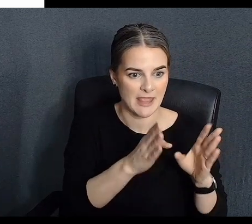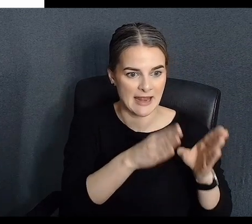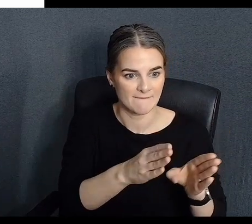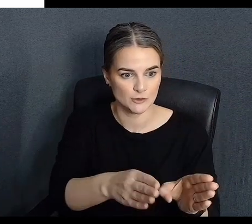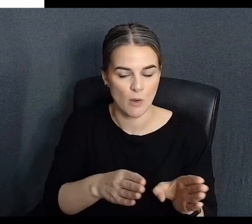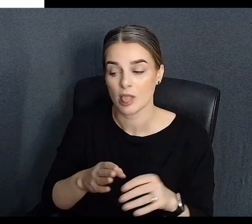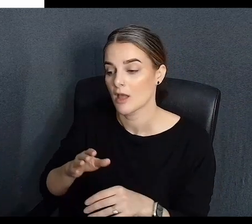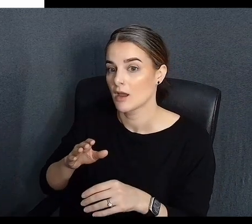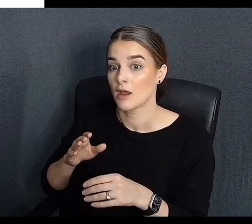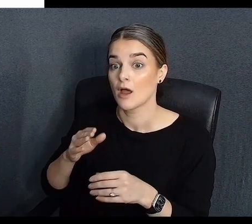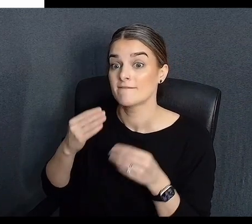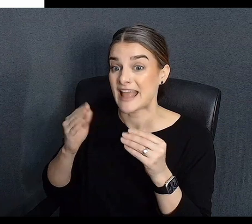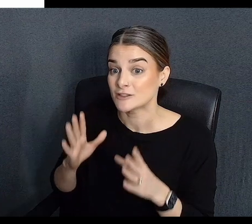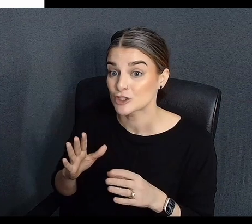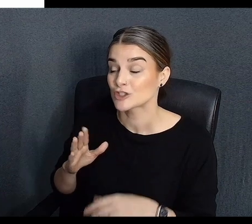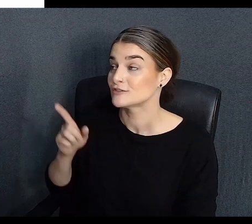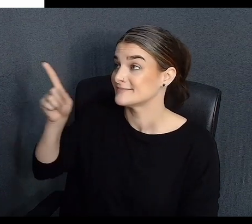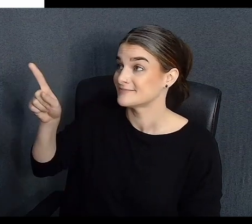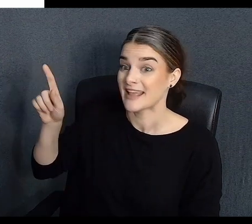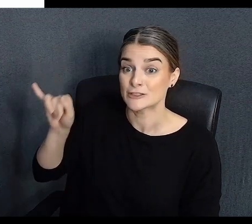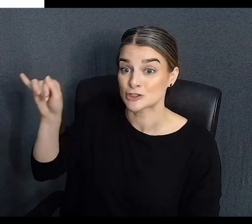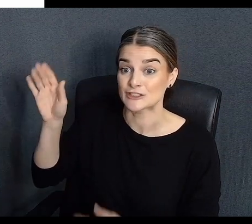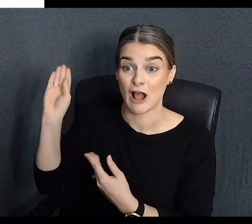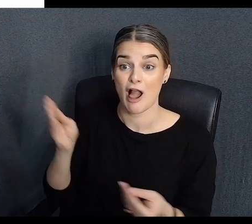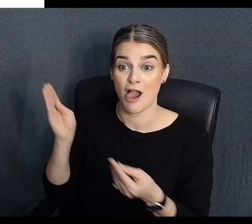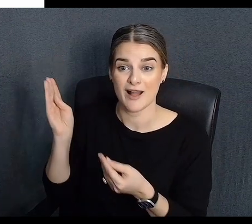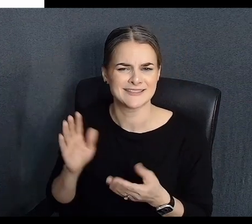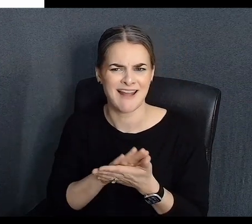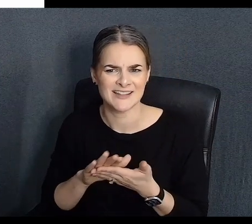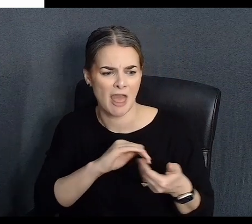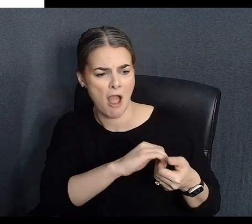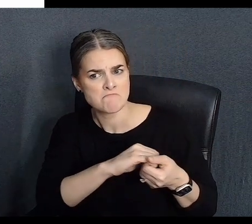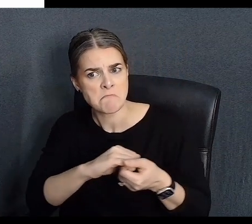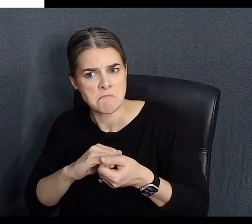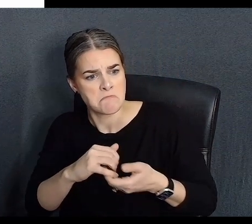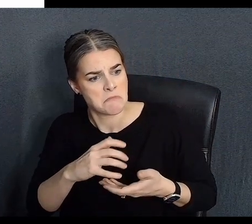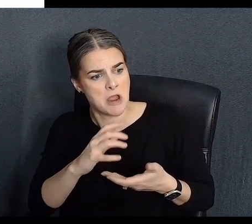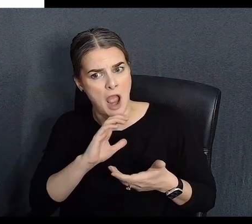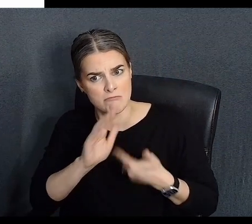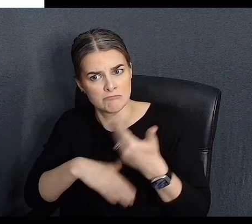which is kind of nice, because they'll tell you, they'll hold your hand, they'll tell you what to do throughout the process in most cases.